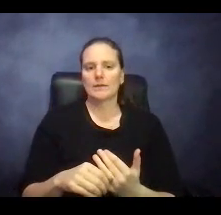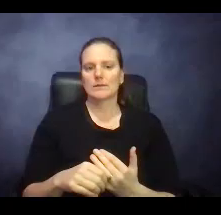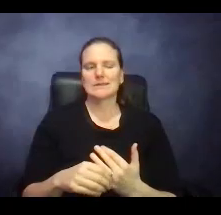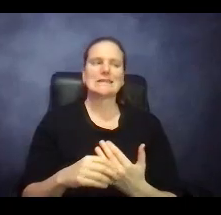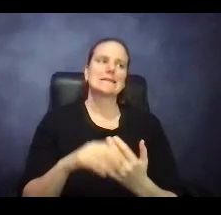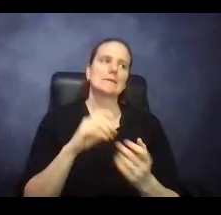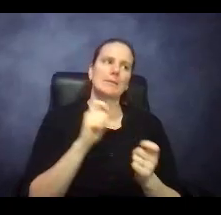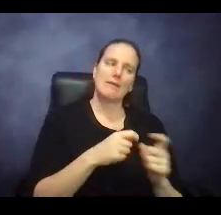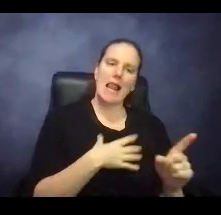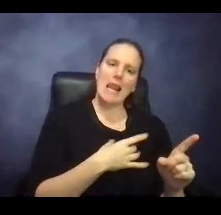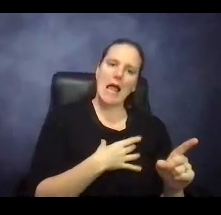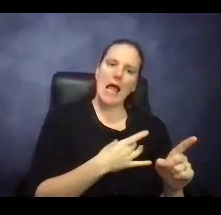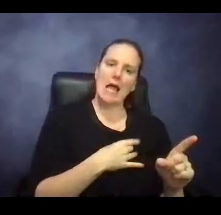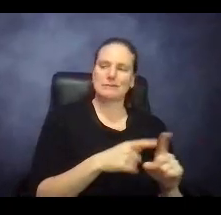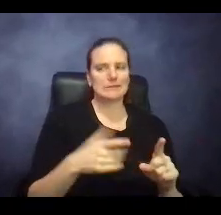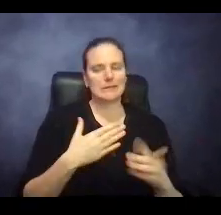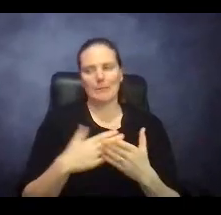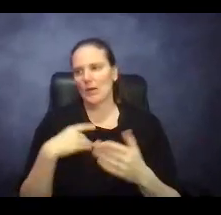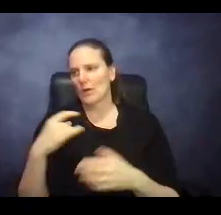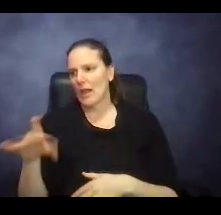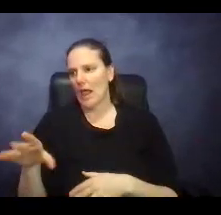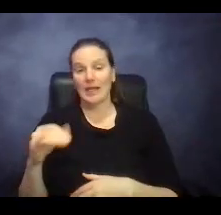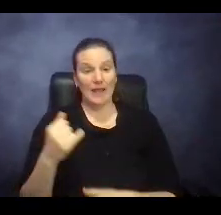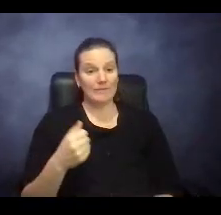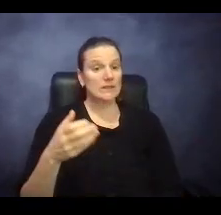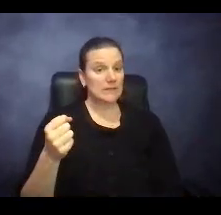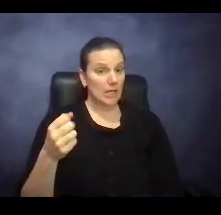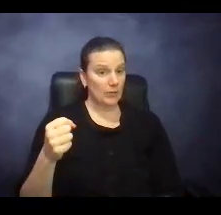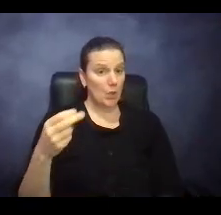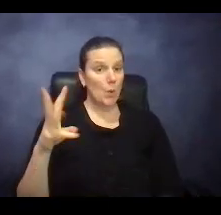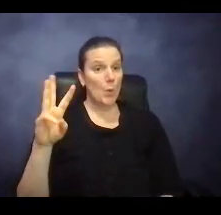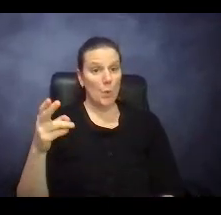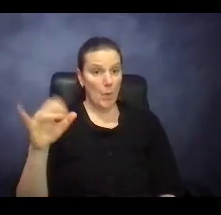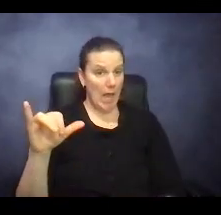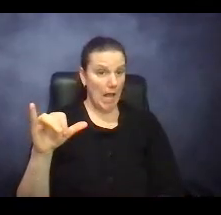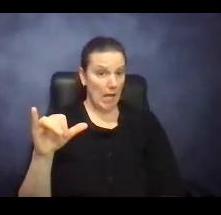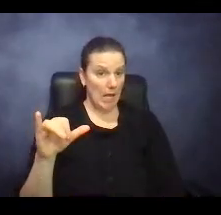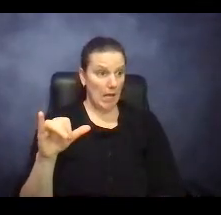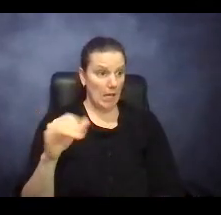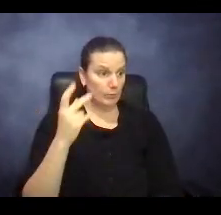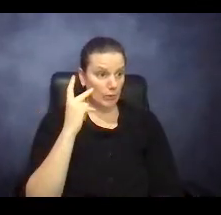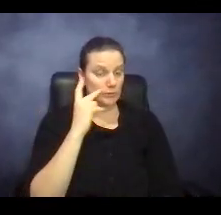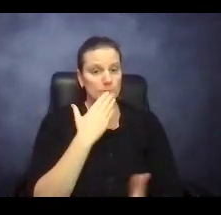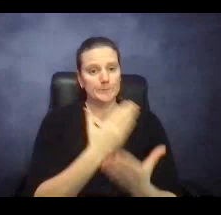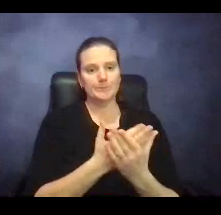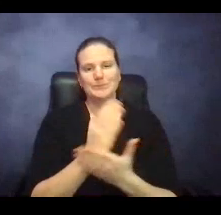So if you can tolerate dairy, whey protein is great. Some of the plant-based proteins are just,